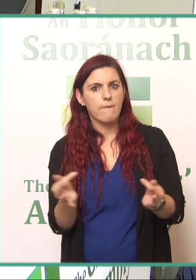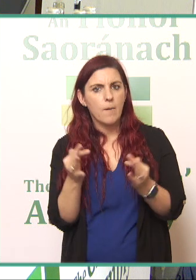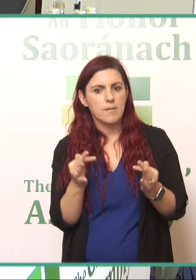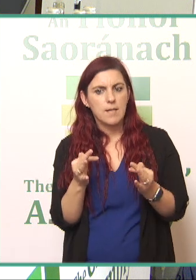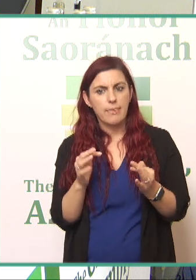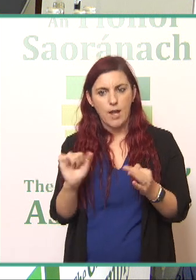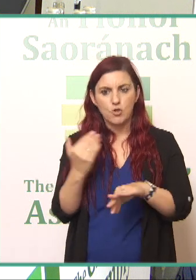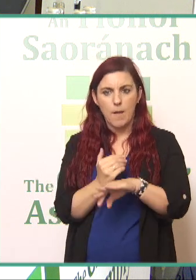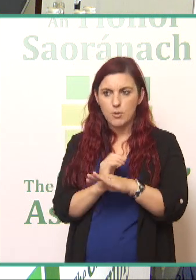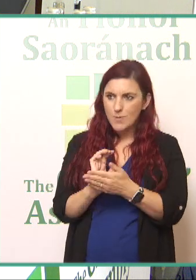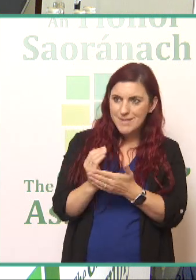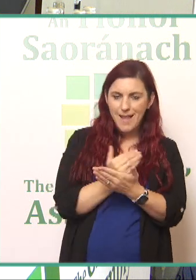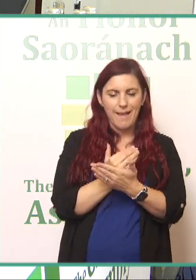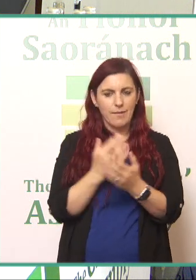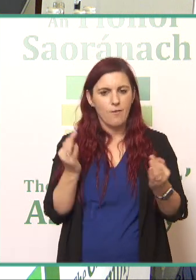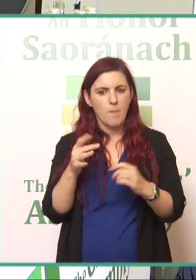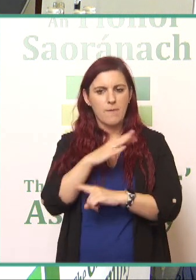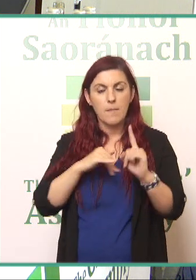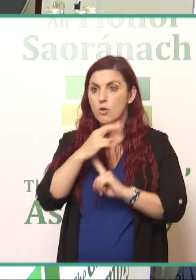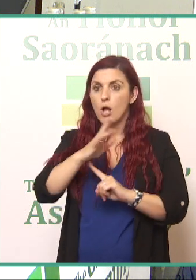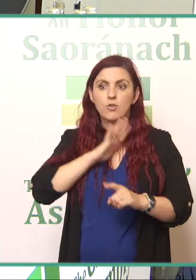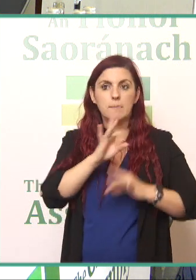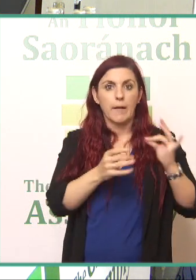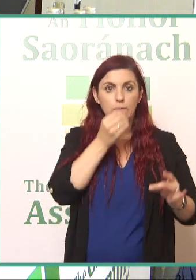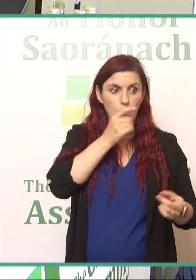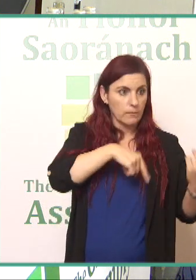so not just to producing food and getting paid for the outcomes they're also getting paid to